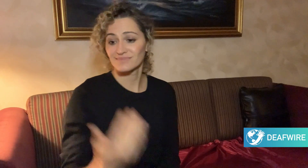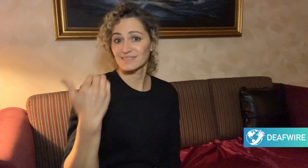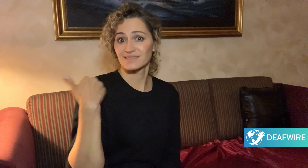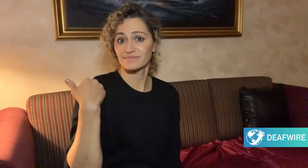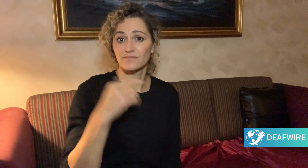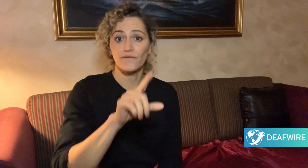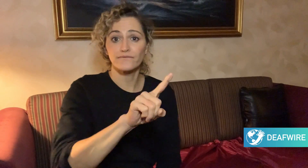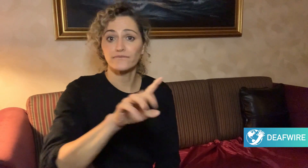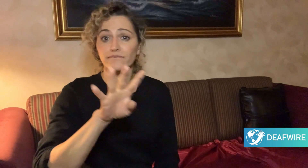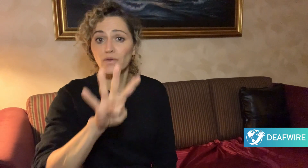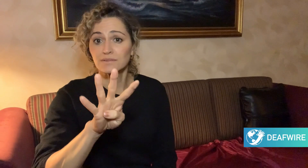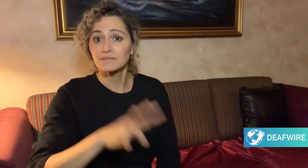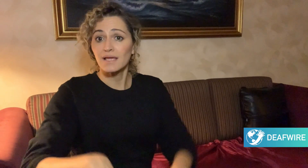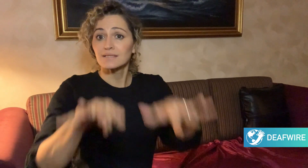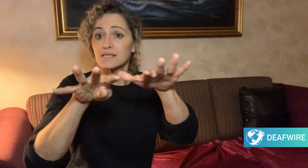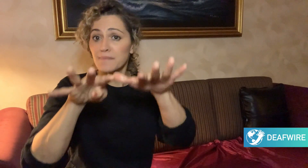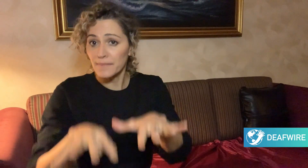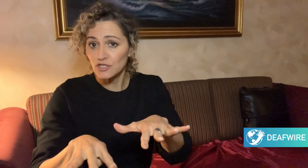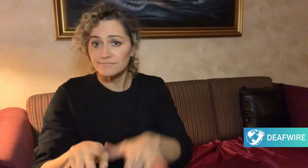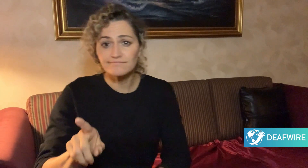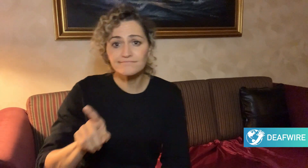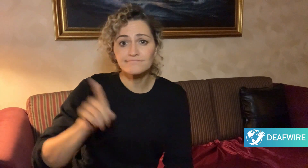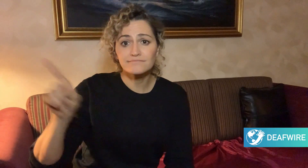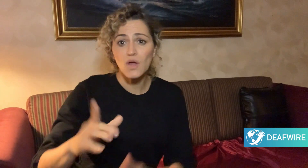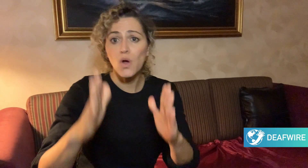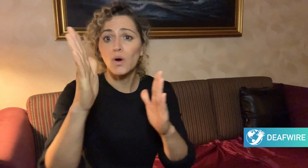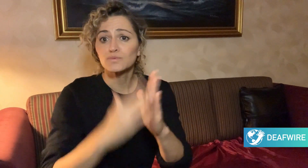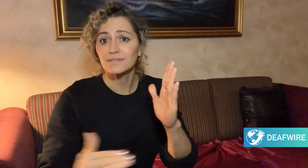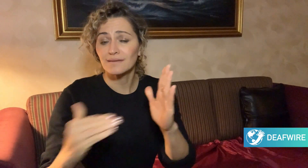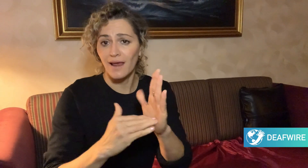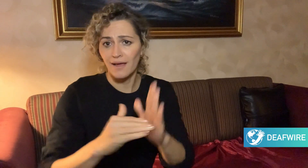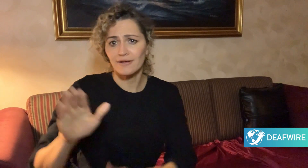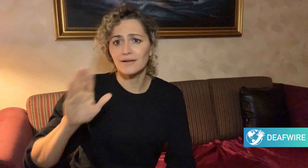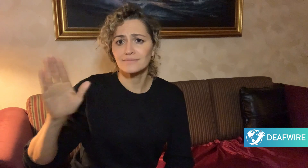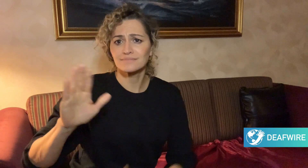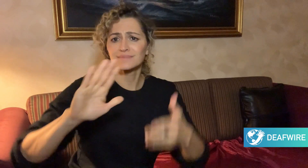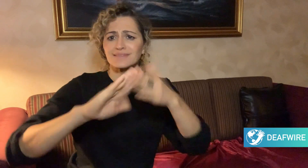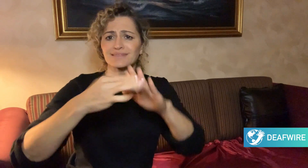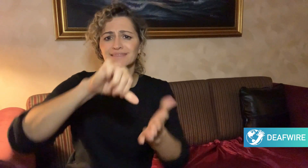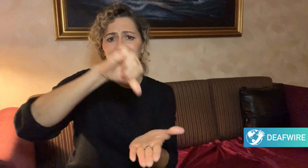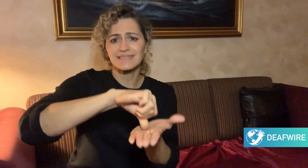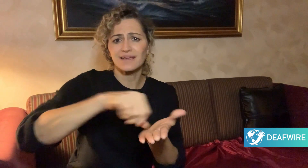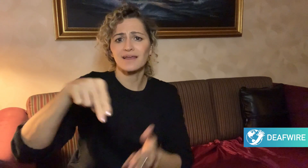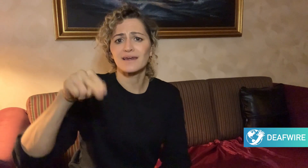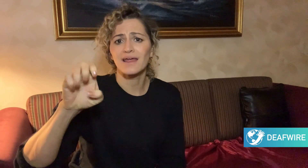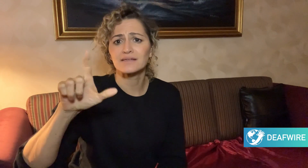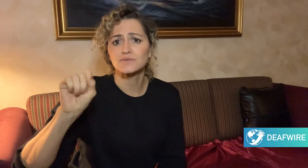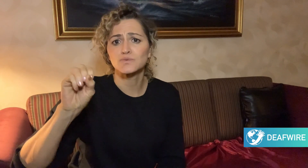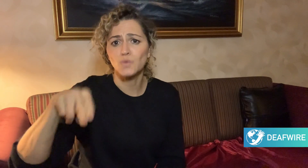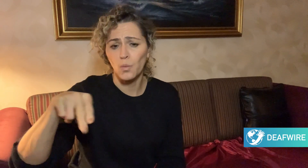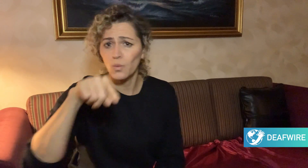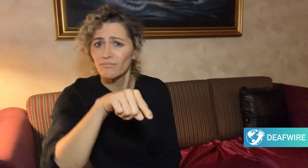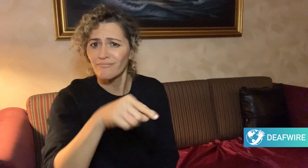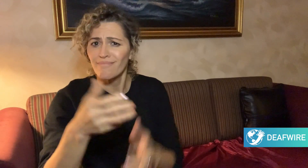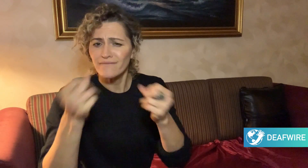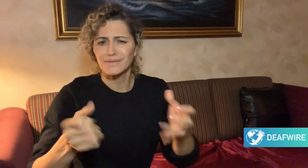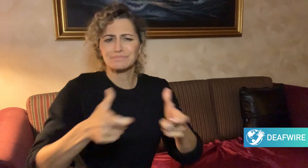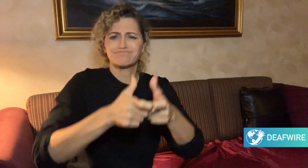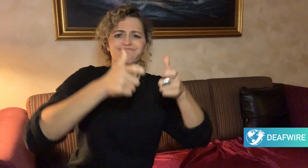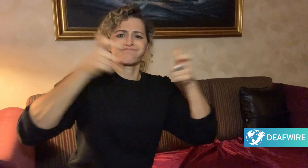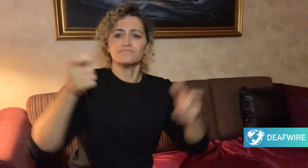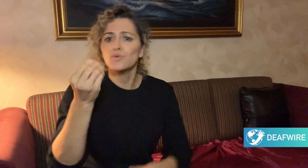On September 14th, a New World supermarket in Nelson, New Zealand